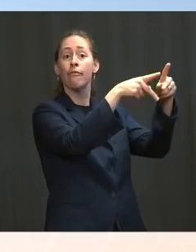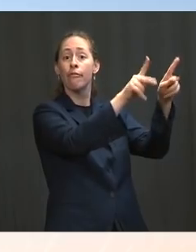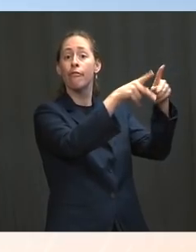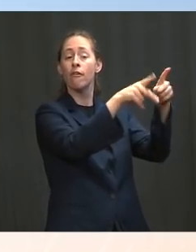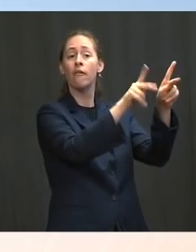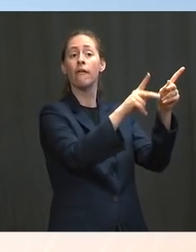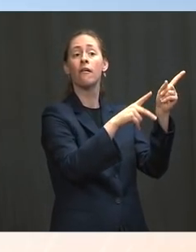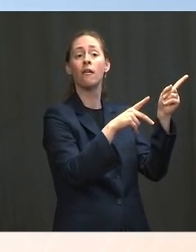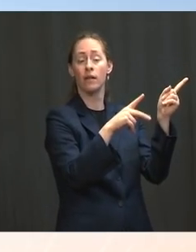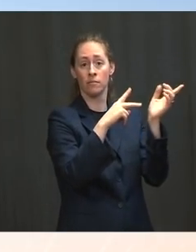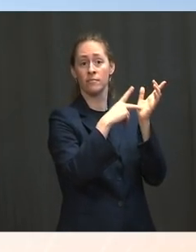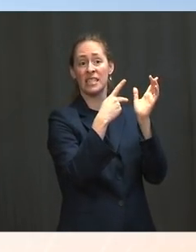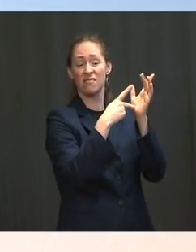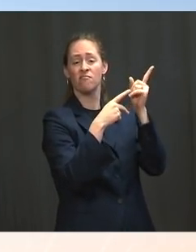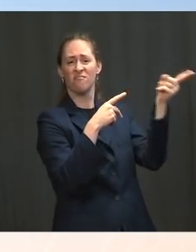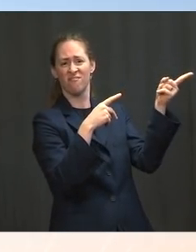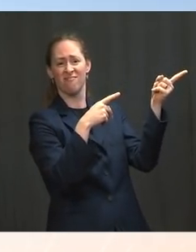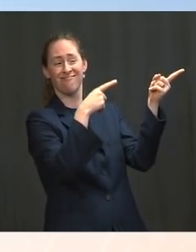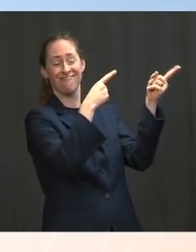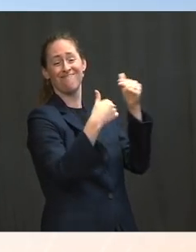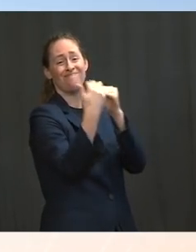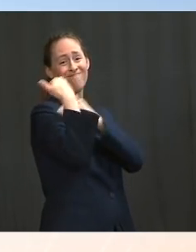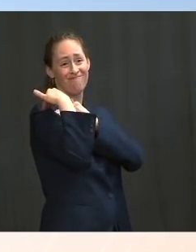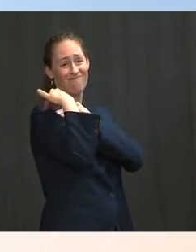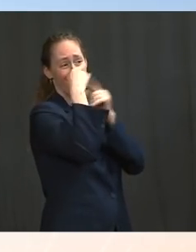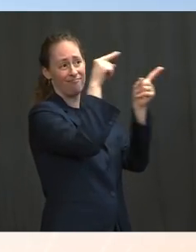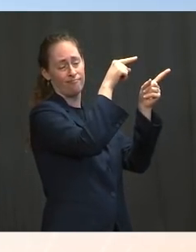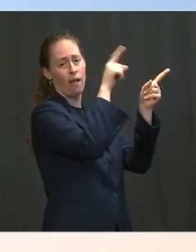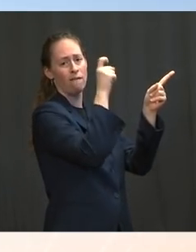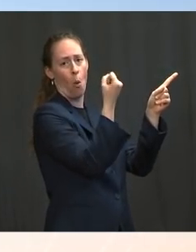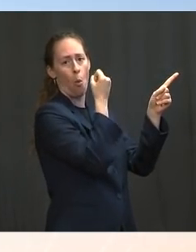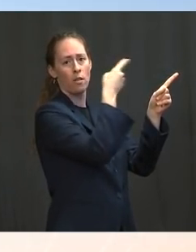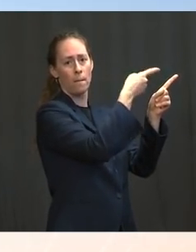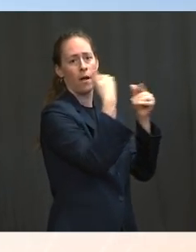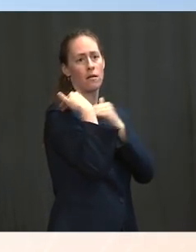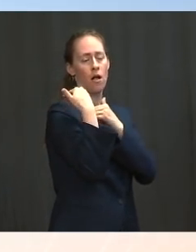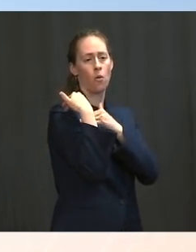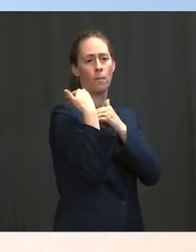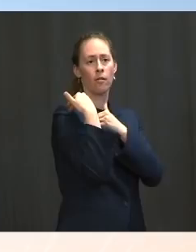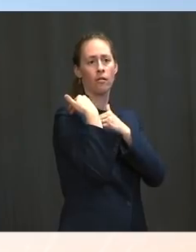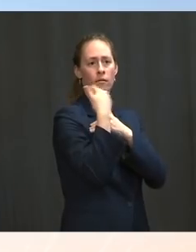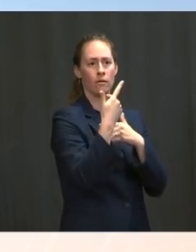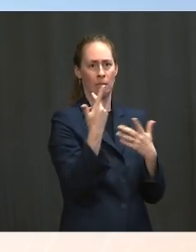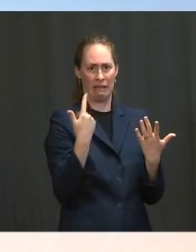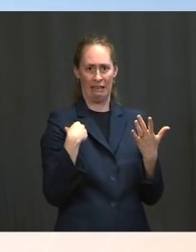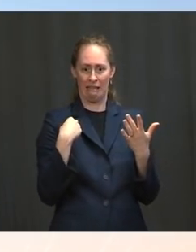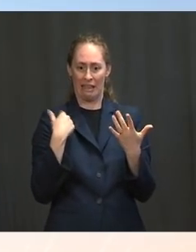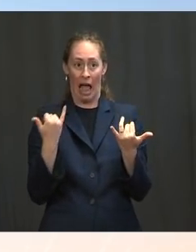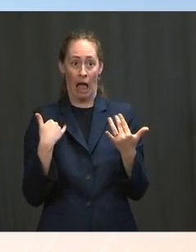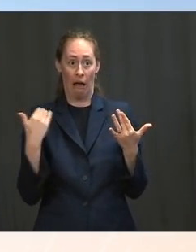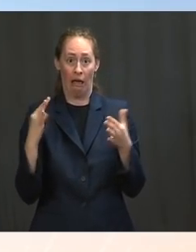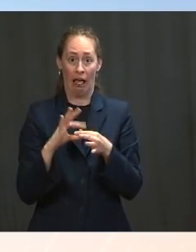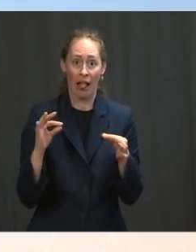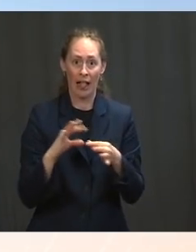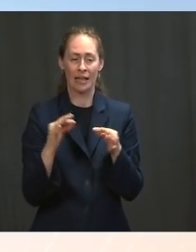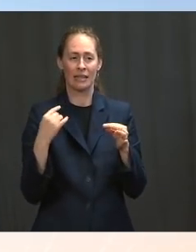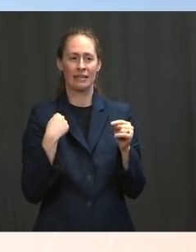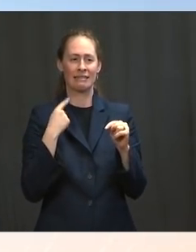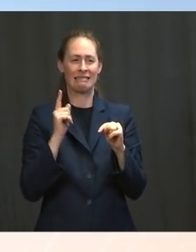So, that's where the policy is, moving forward. I think it's difficult for me to disprove a negative. The Press: Thanks. And on COVID, the five-step plan you outlined --